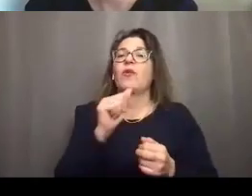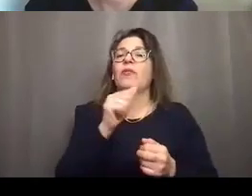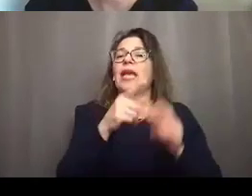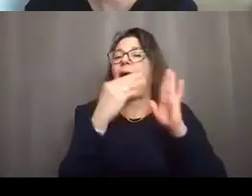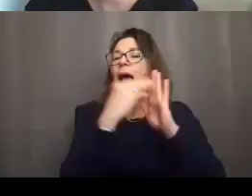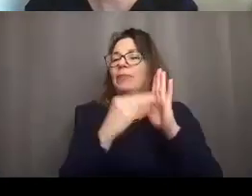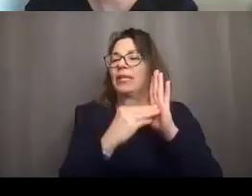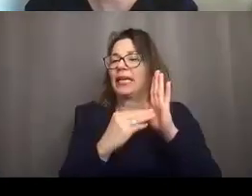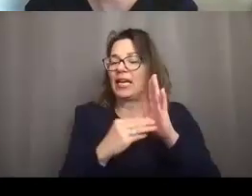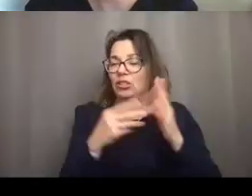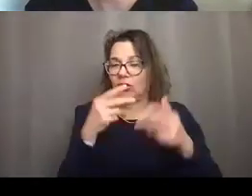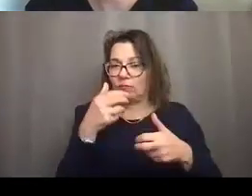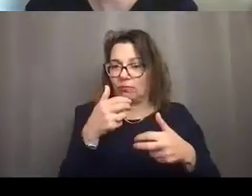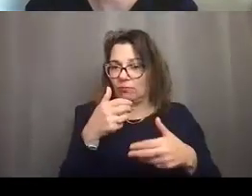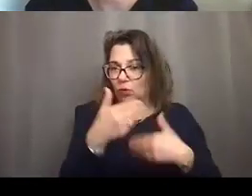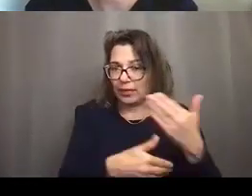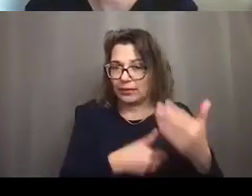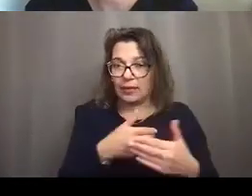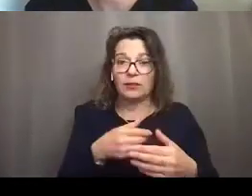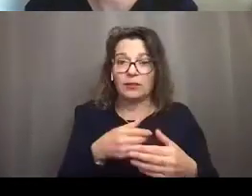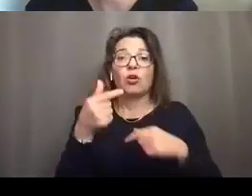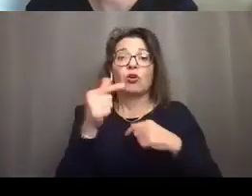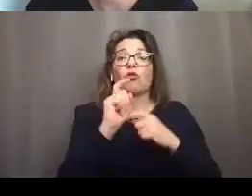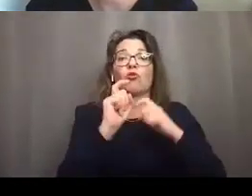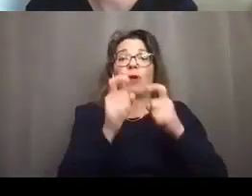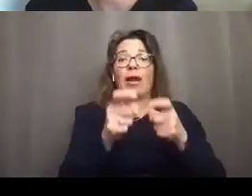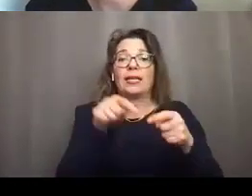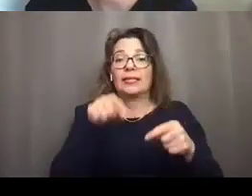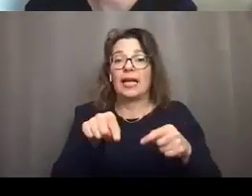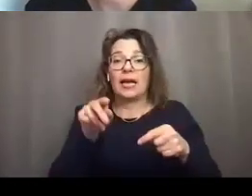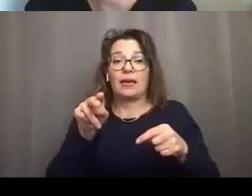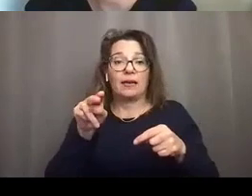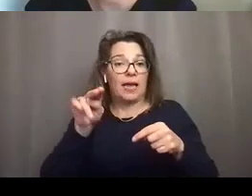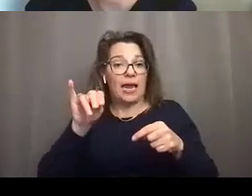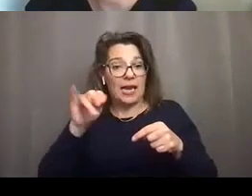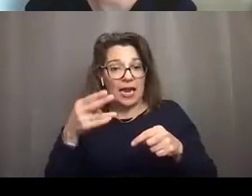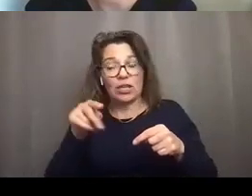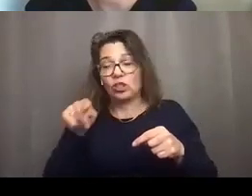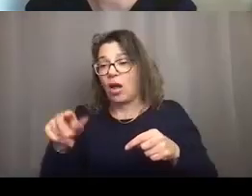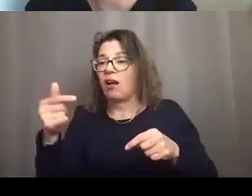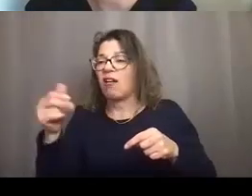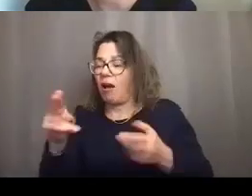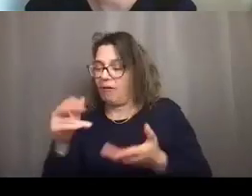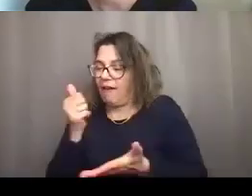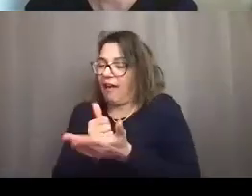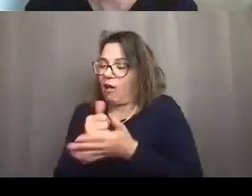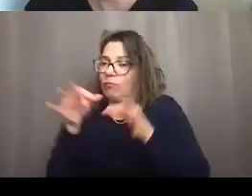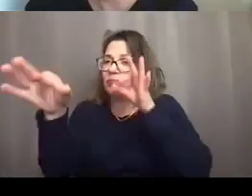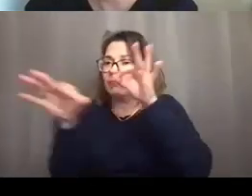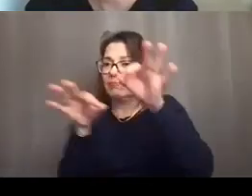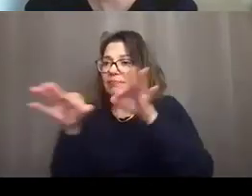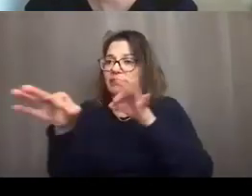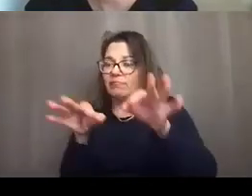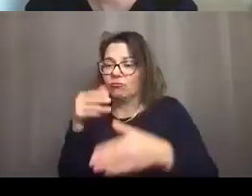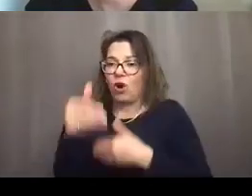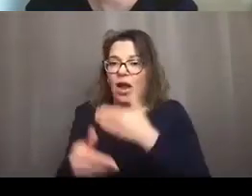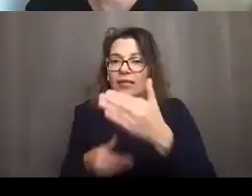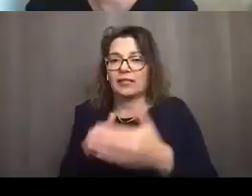The grants.NIH.gov website has a wealth of information to guide you through the application process. So you'll want to take a look early on